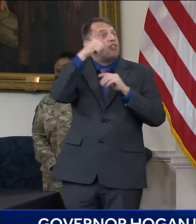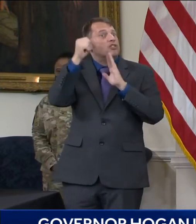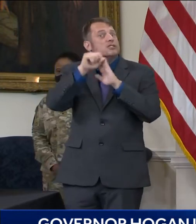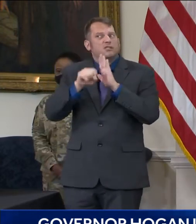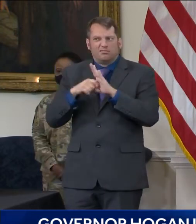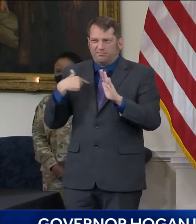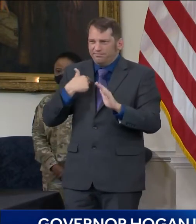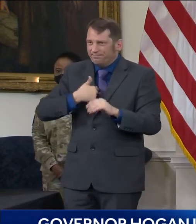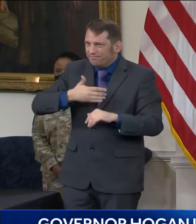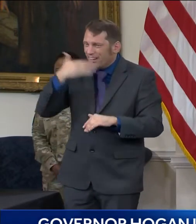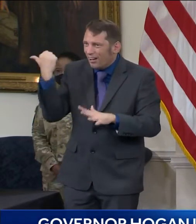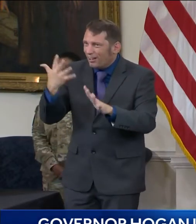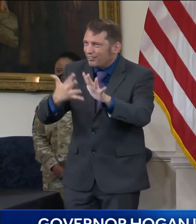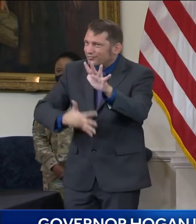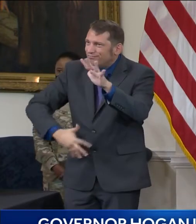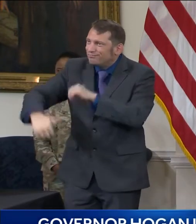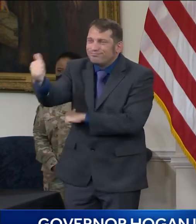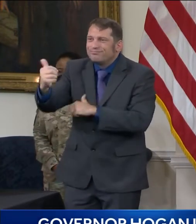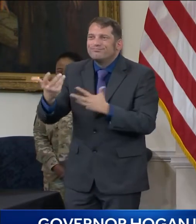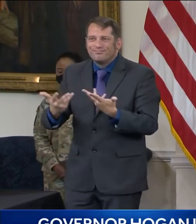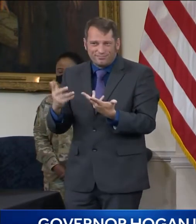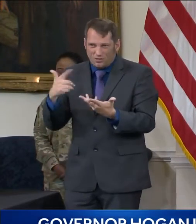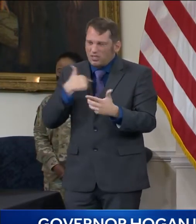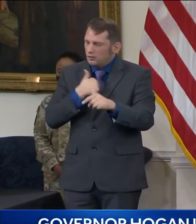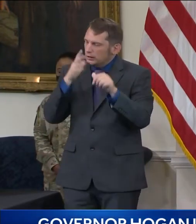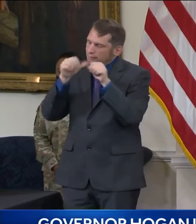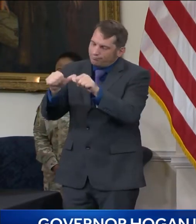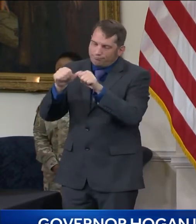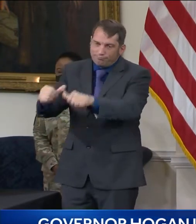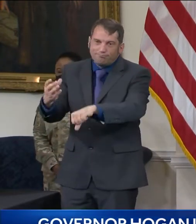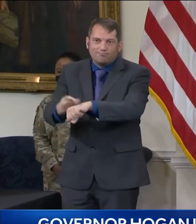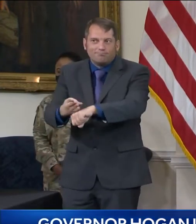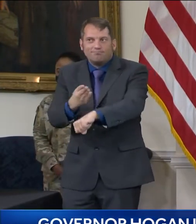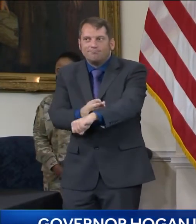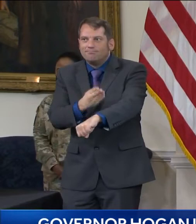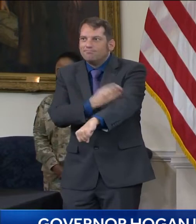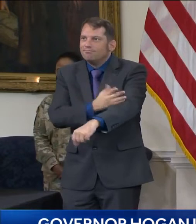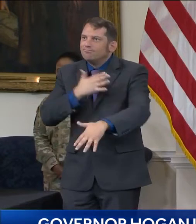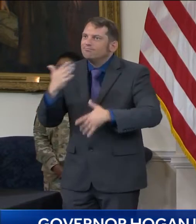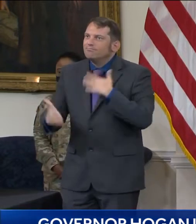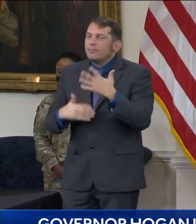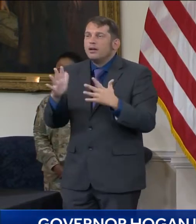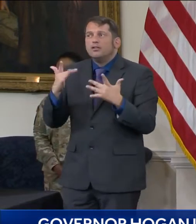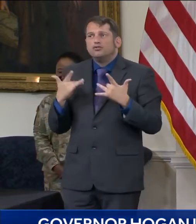WERE LAST WEEK IN THE WEEK BEFORE, WE ARE HOPING THAT IS A PATTERN THAT WILL CONTINUE.